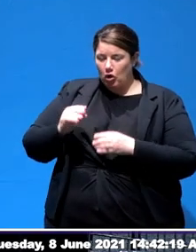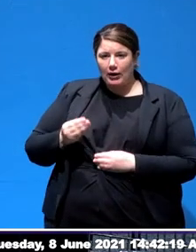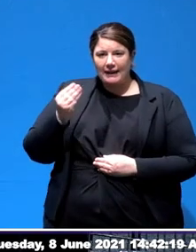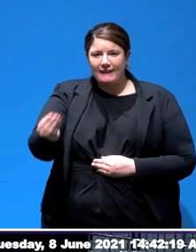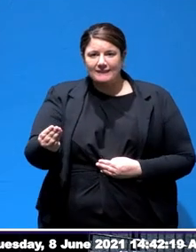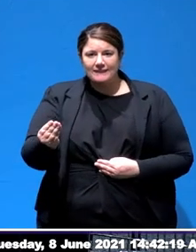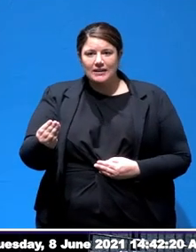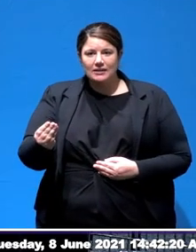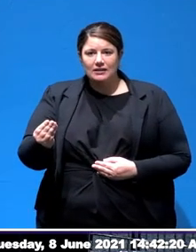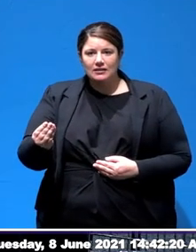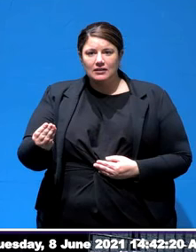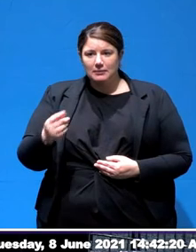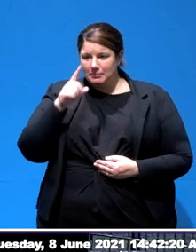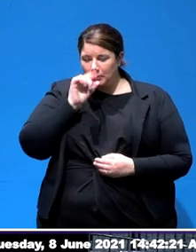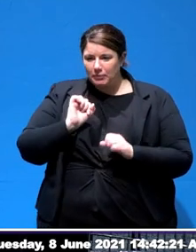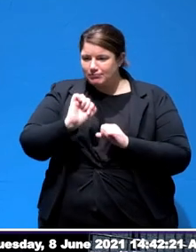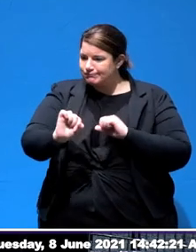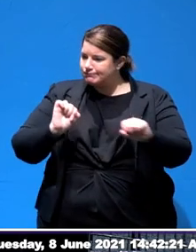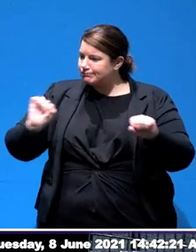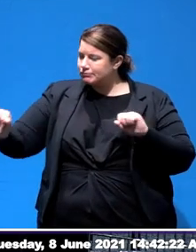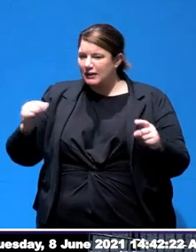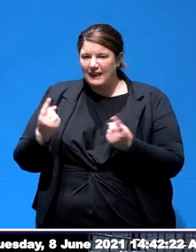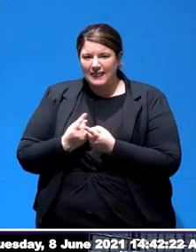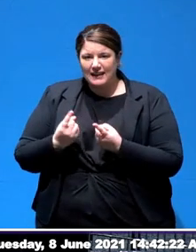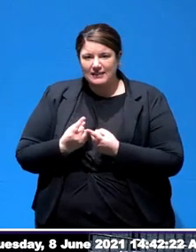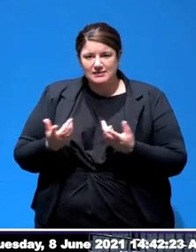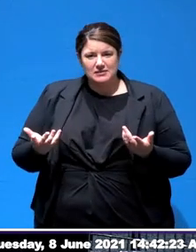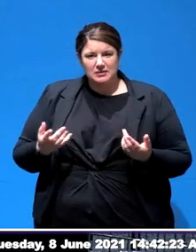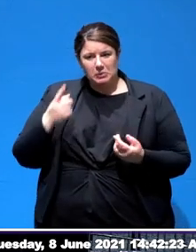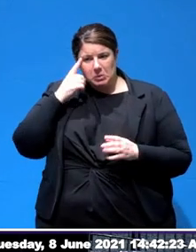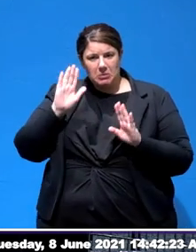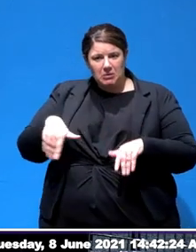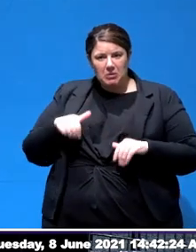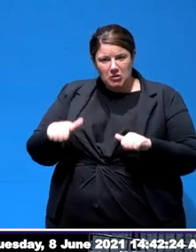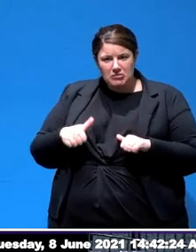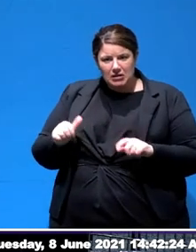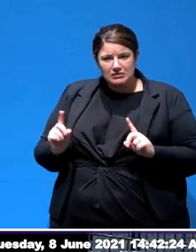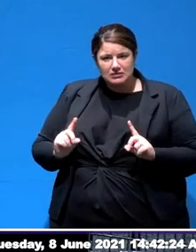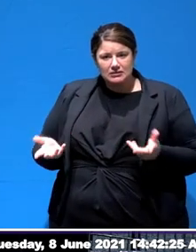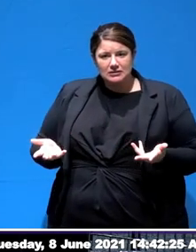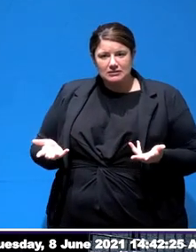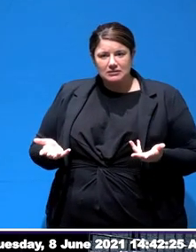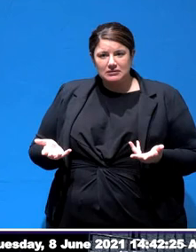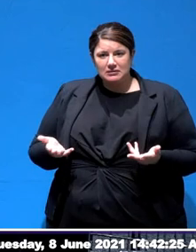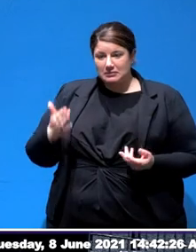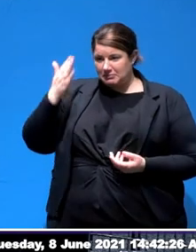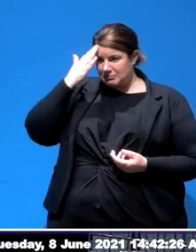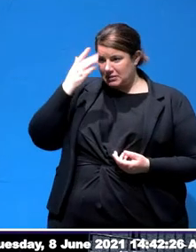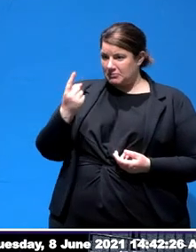And people's possessions and that --- Karen's story gave a general air